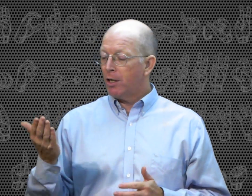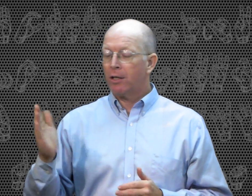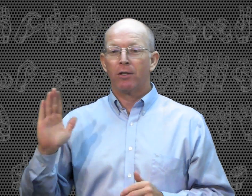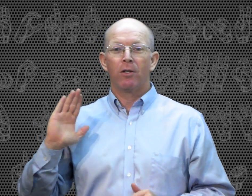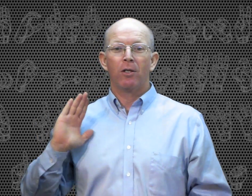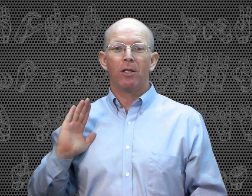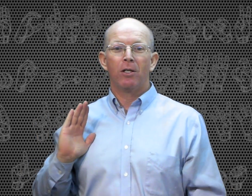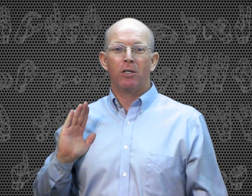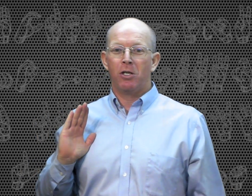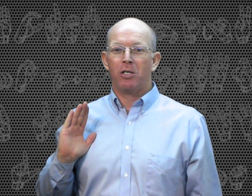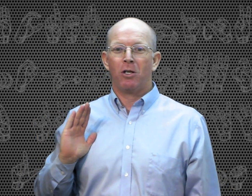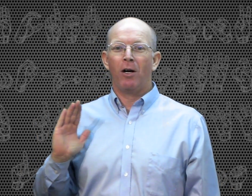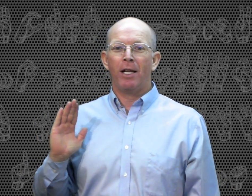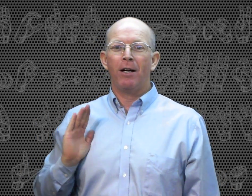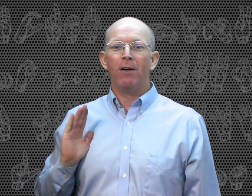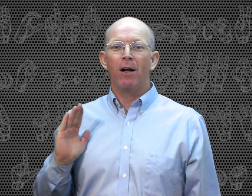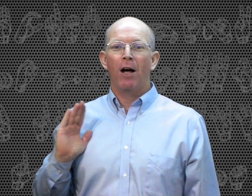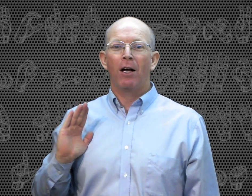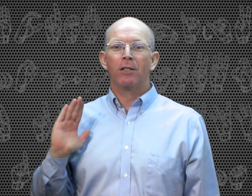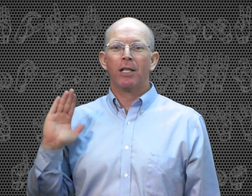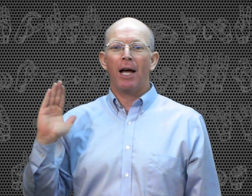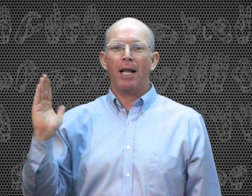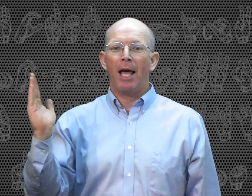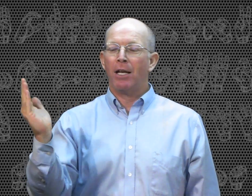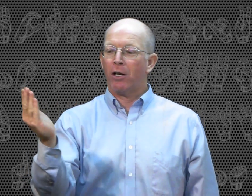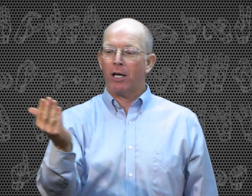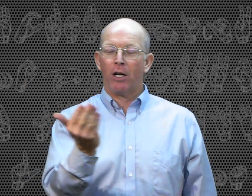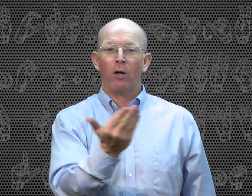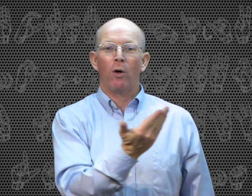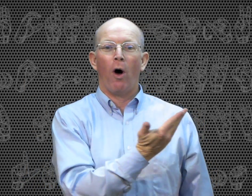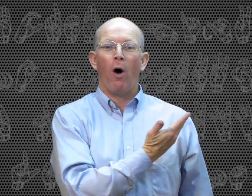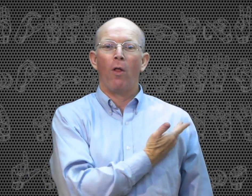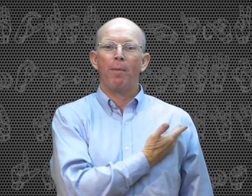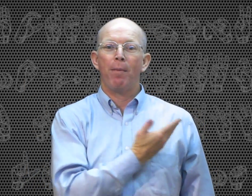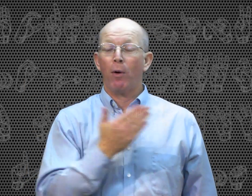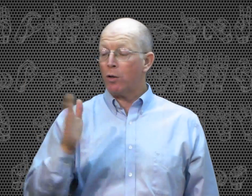OURS – Just start here on your side and you are going to include all the people